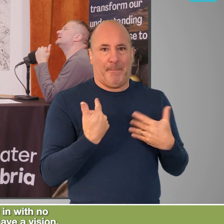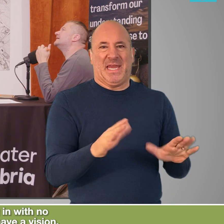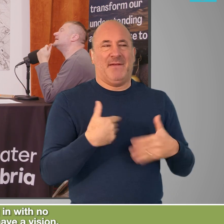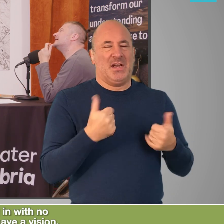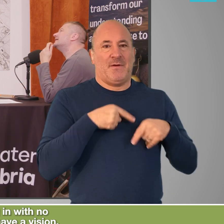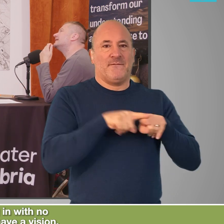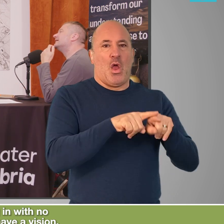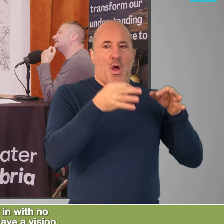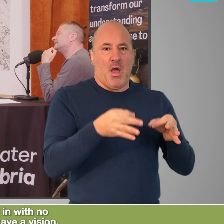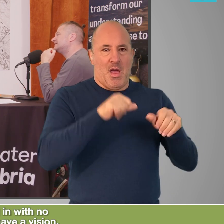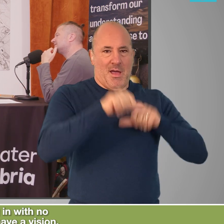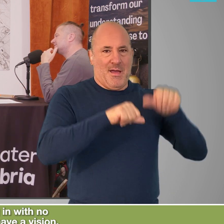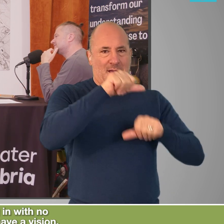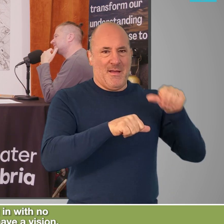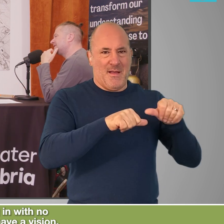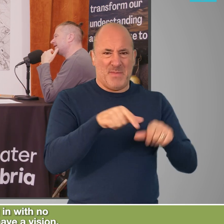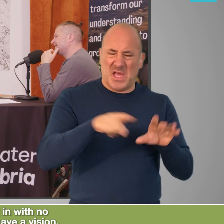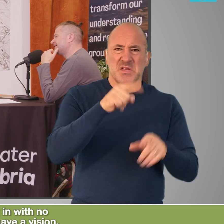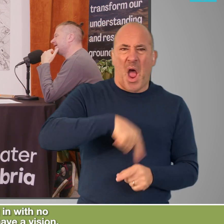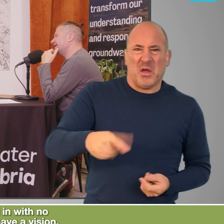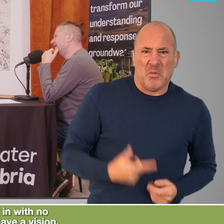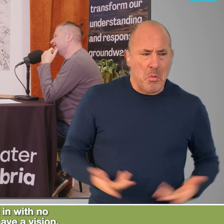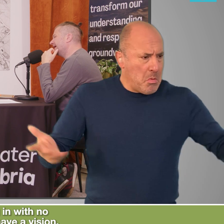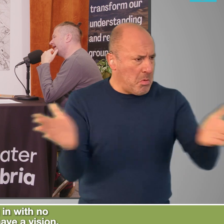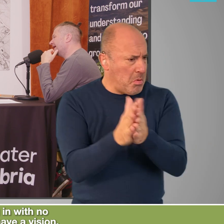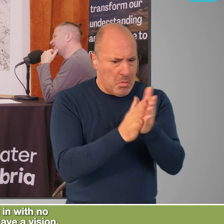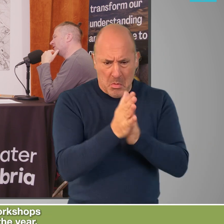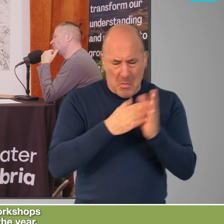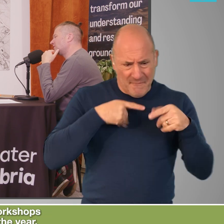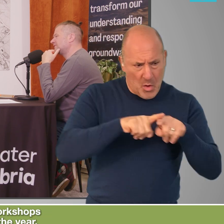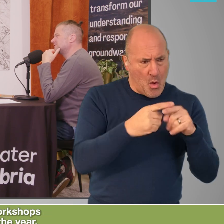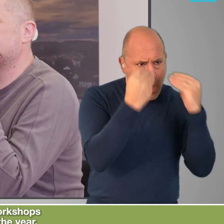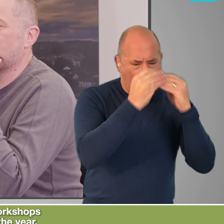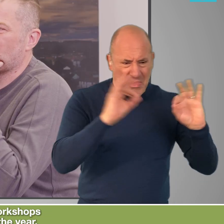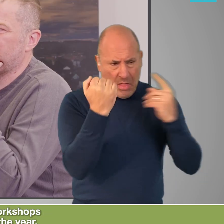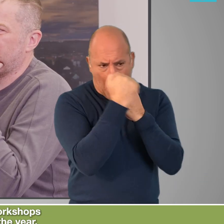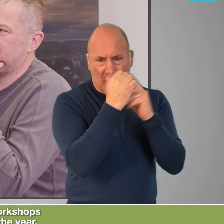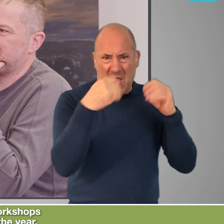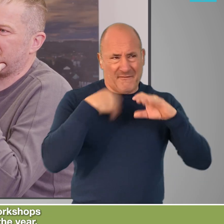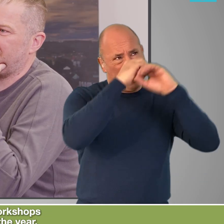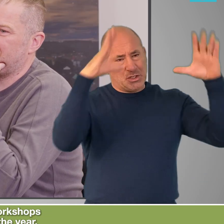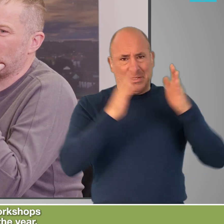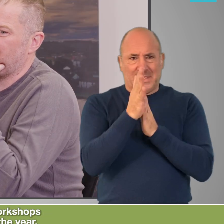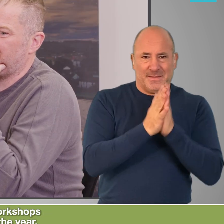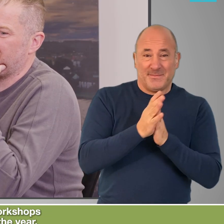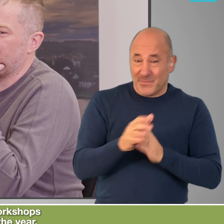and they're coming in with no presetting, they just have a vision. And one of the workshops we did earlier in the year,